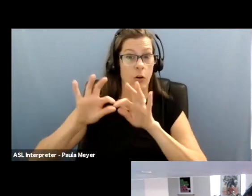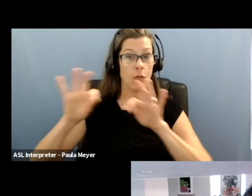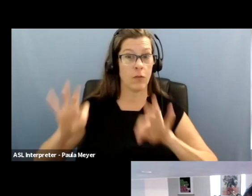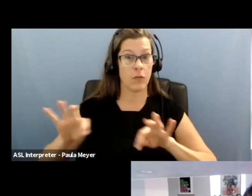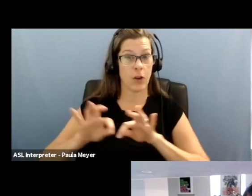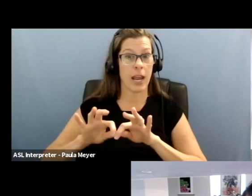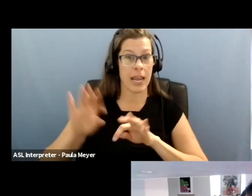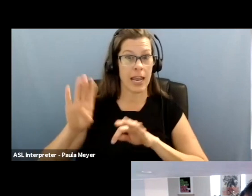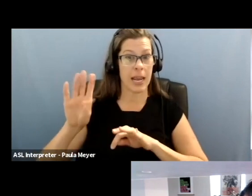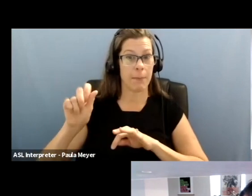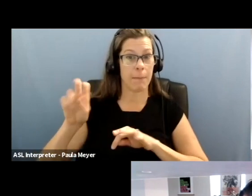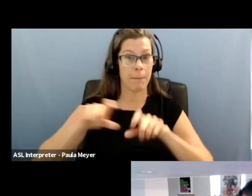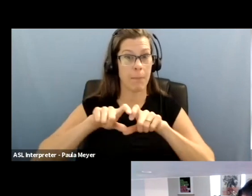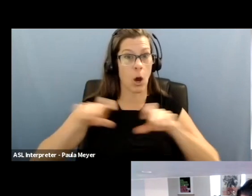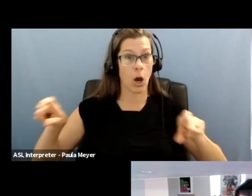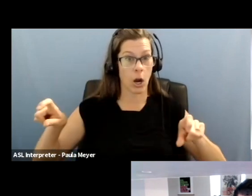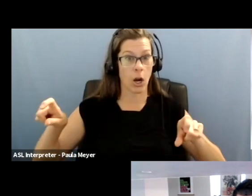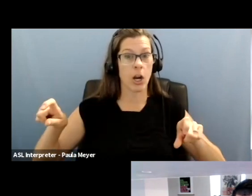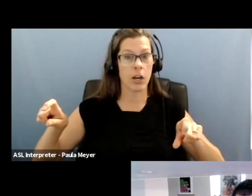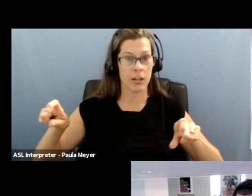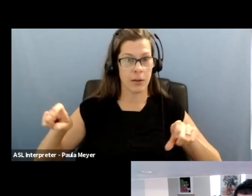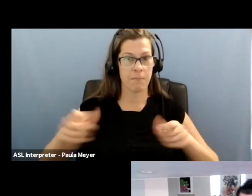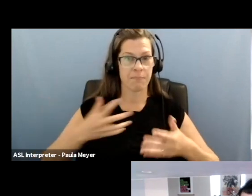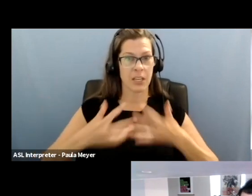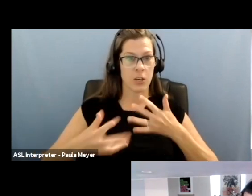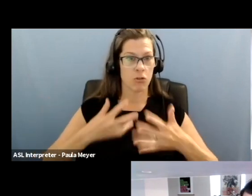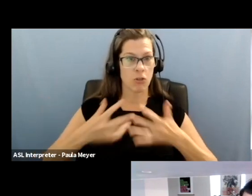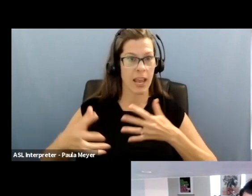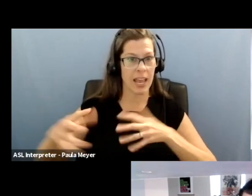that sits atop a grayish carpet in front of a tan colored wall.